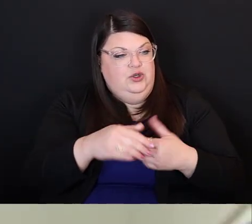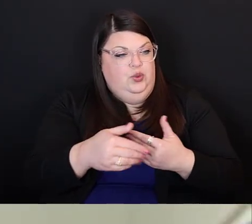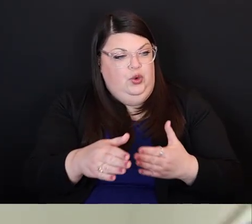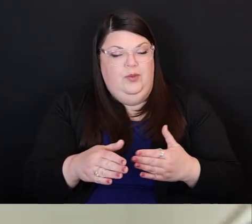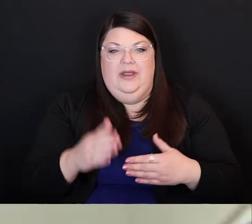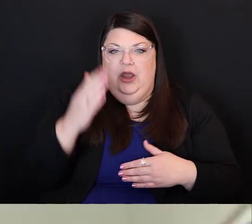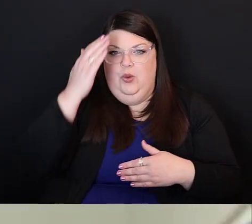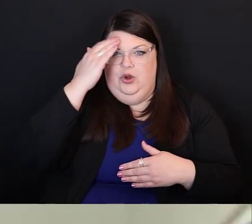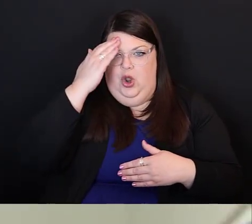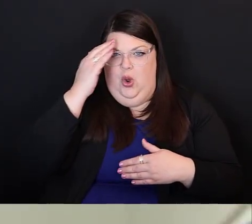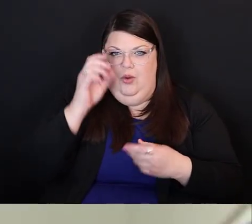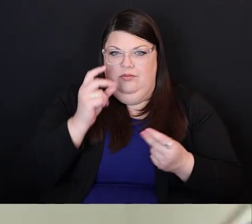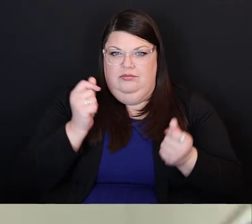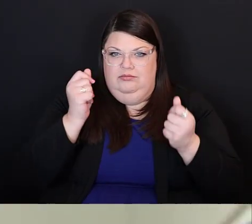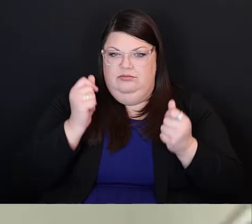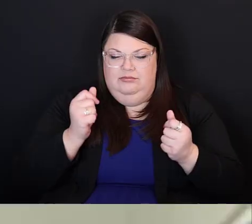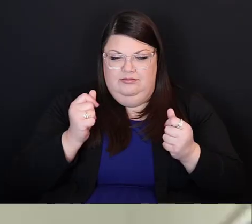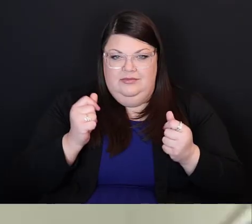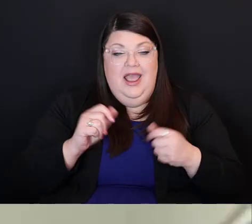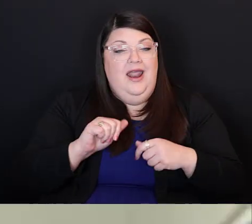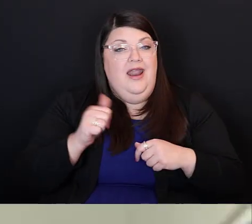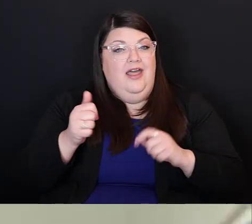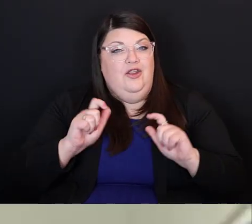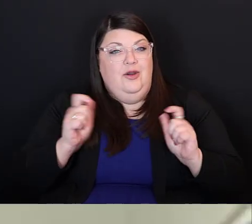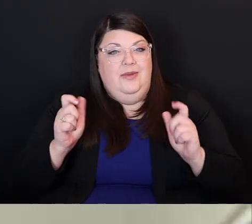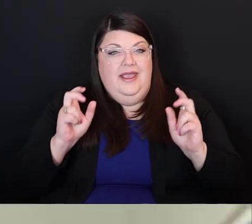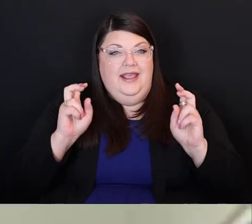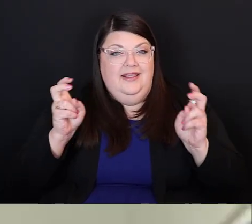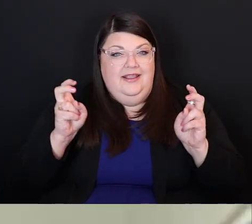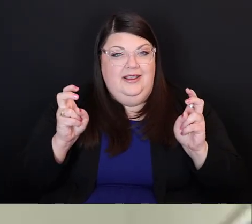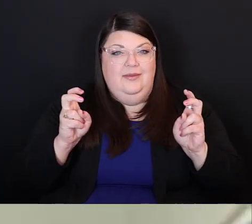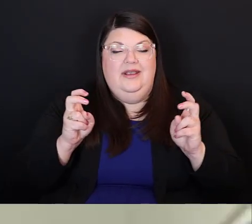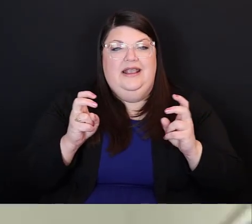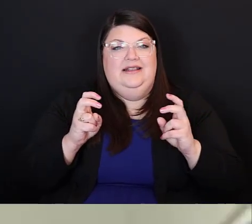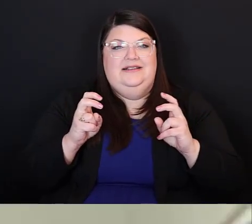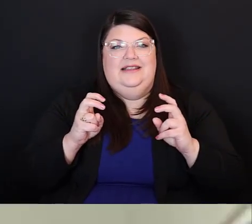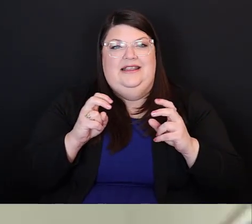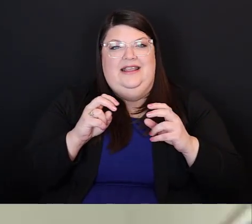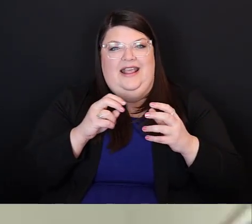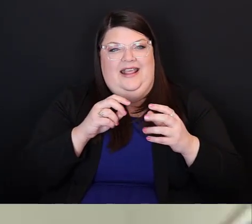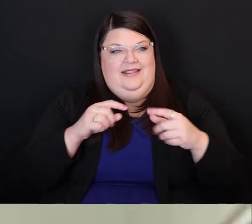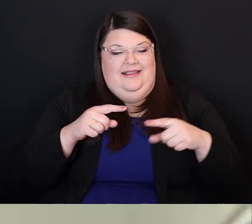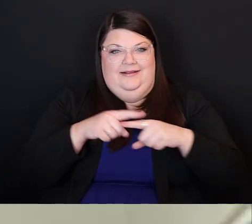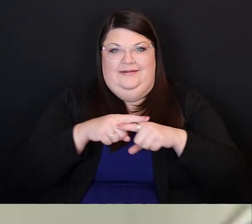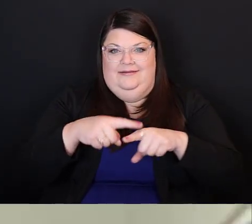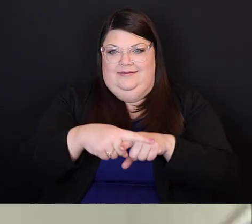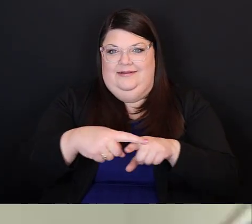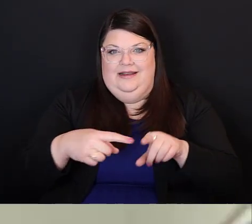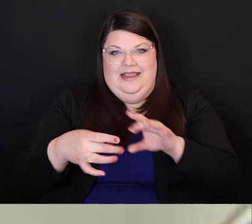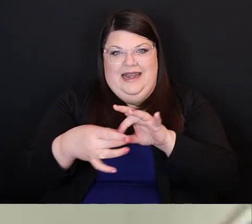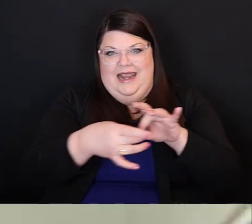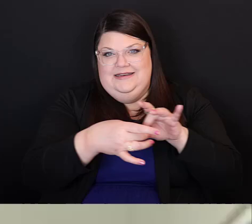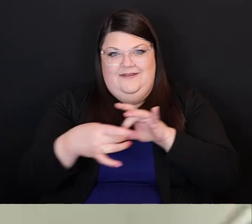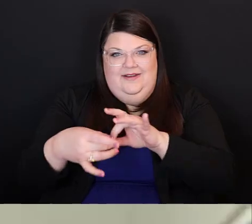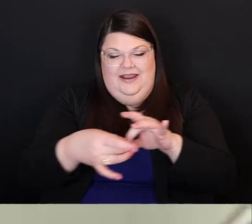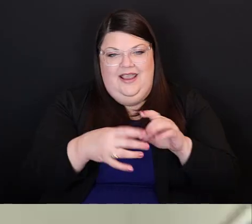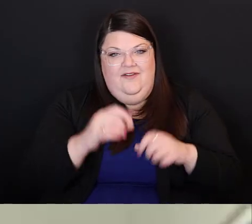Another big theme that we're thinking about is the interconnectivity of smart home technology, because smart home tech really is at its